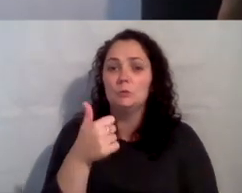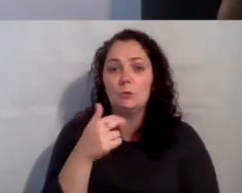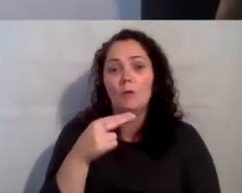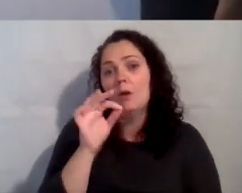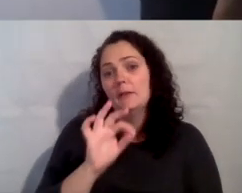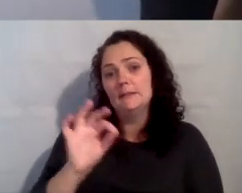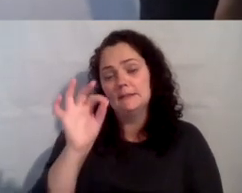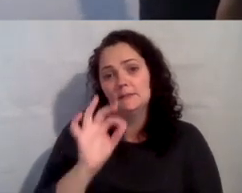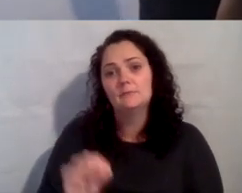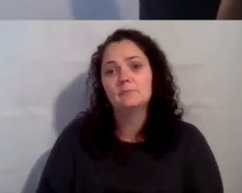going to keep working there